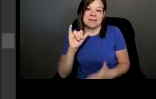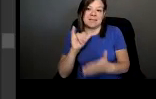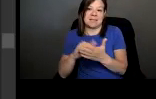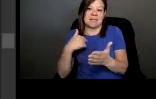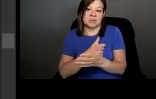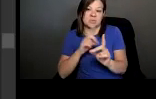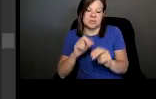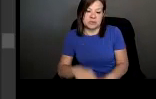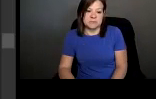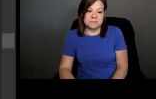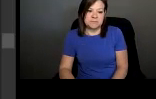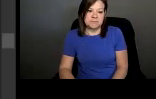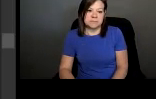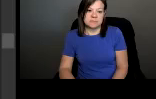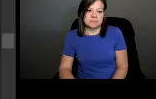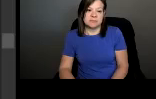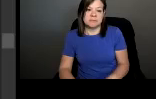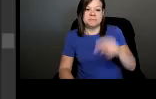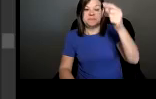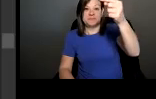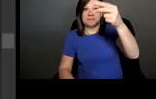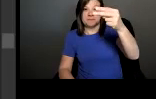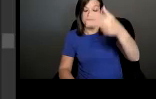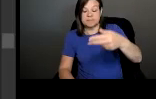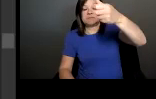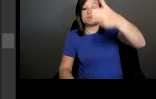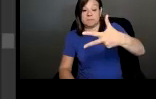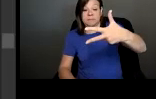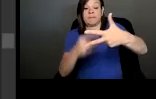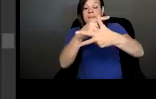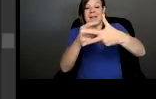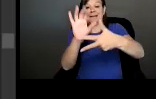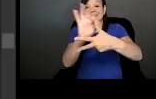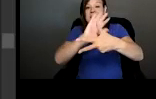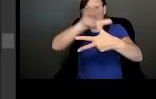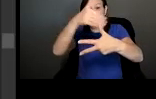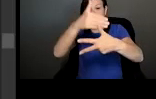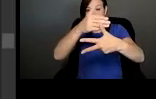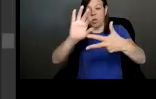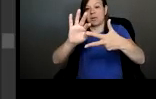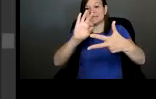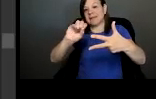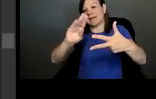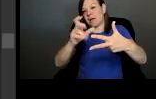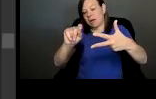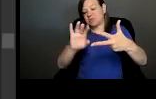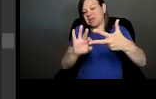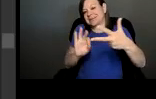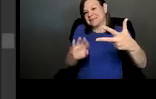That drops down three options, select all, select objects and selection pane. We want that last one.